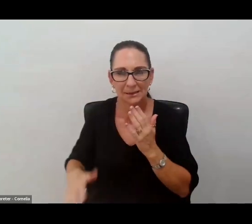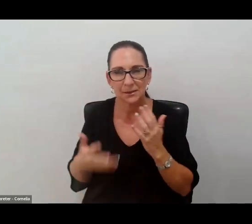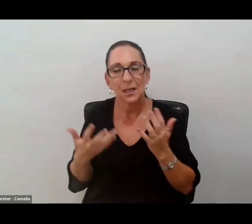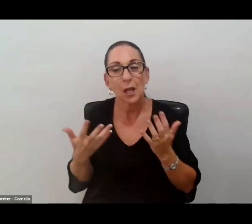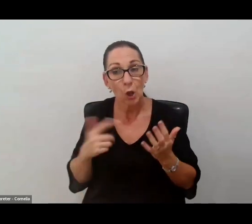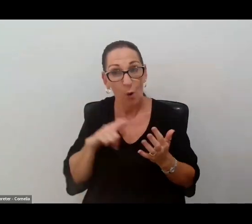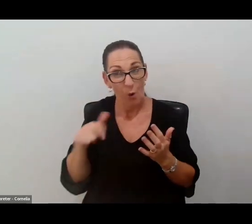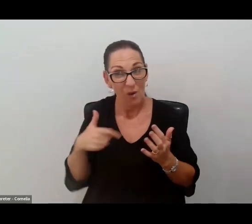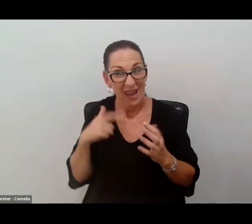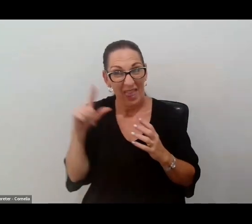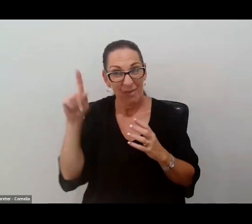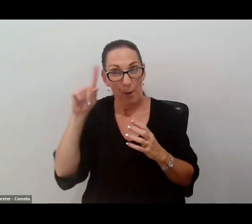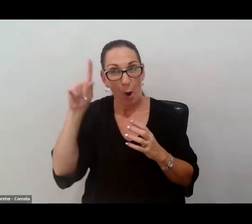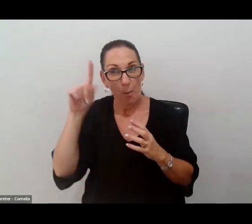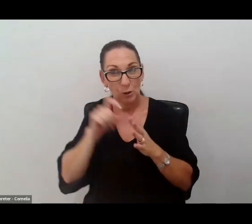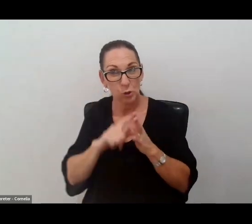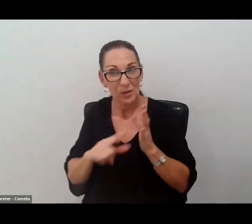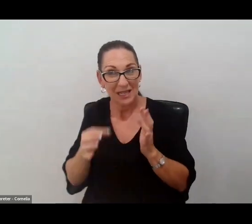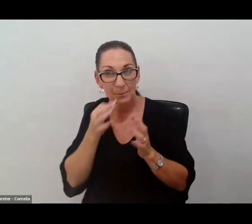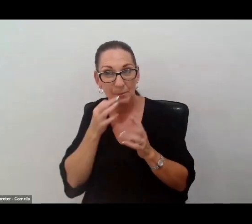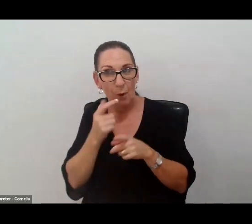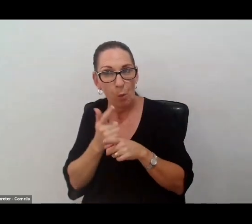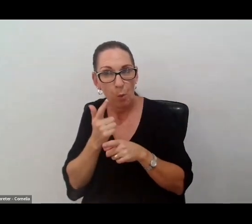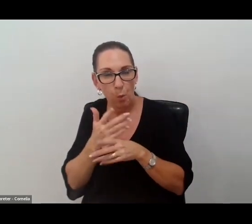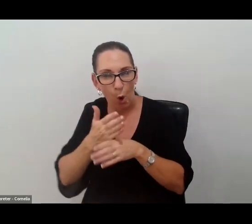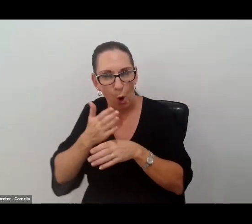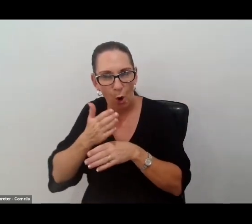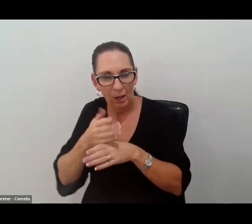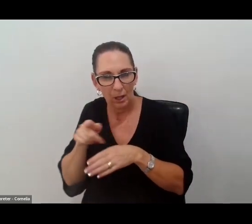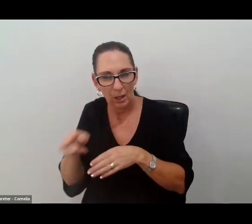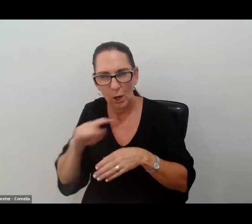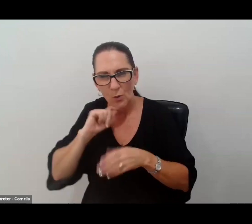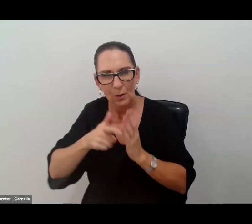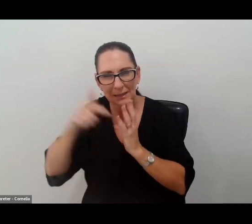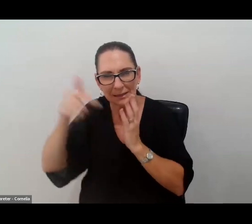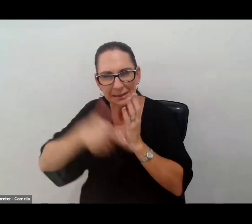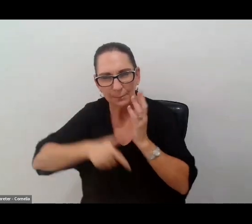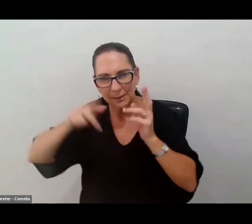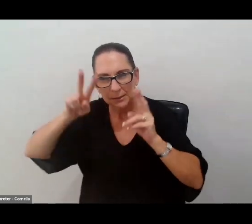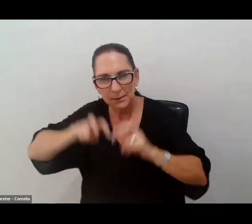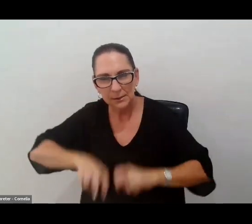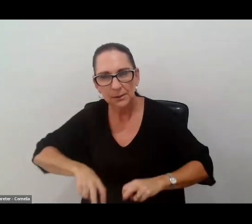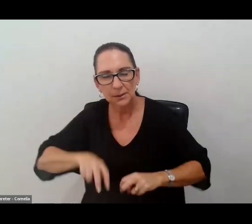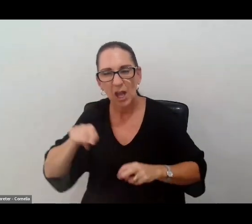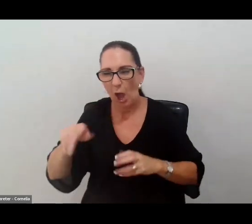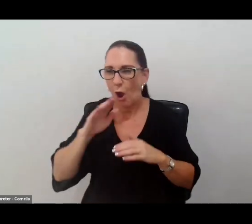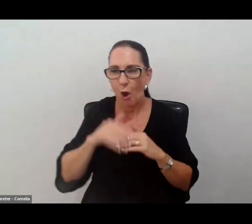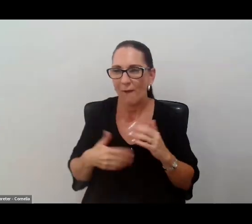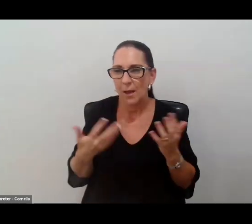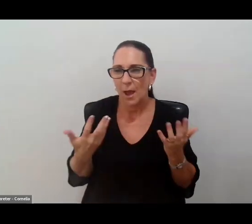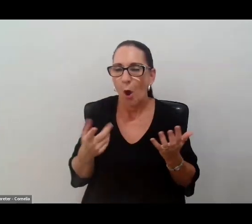work at the moment, that will do a bit of a deep dive to see what further emphasis that we can